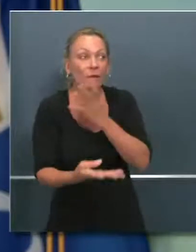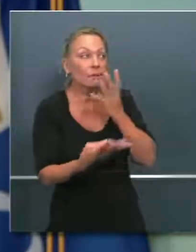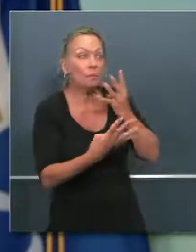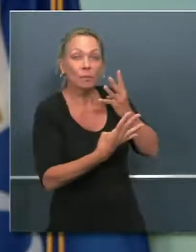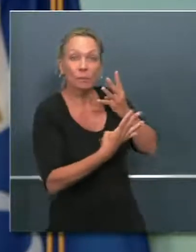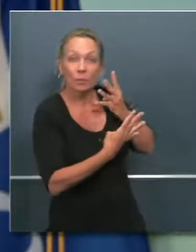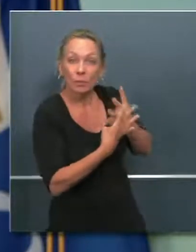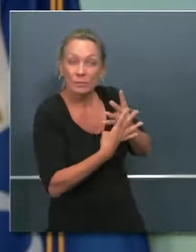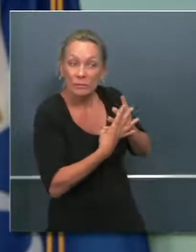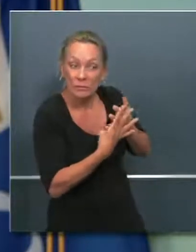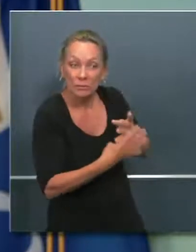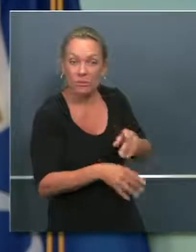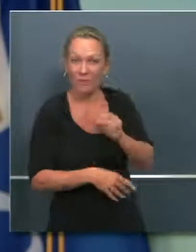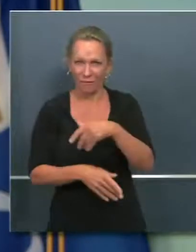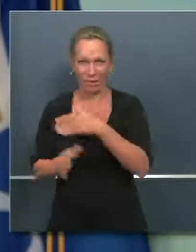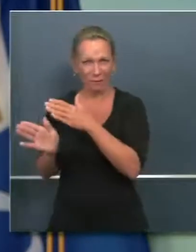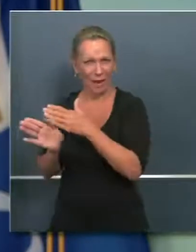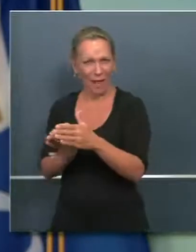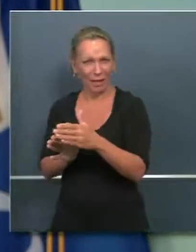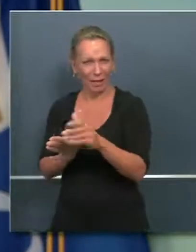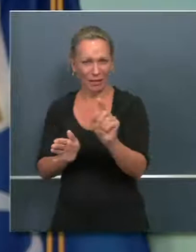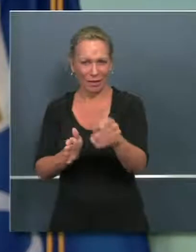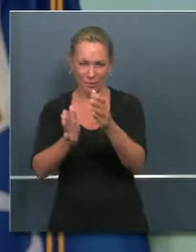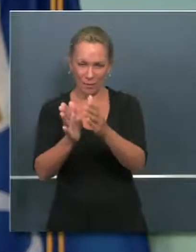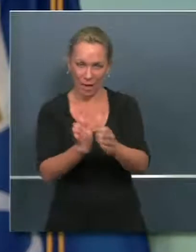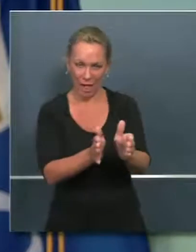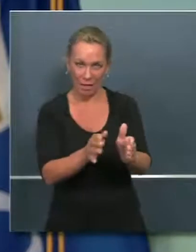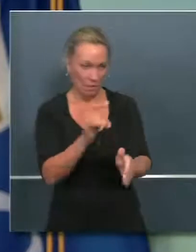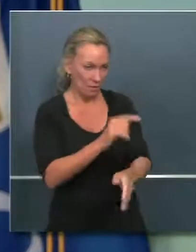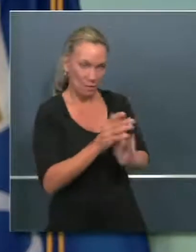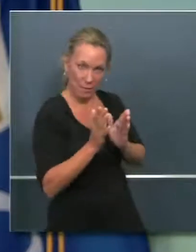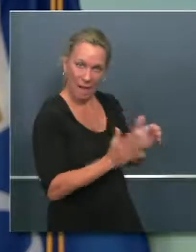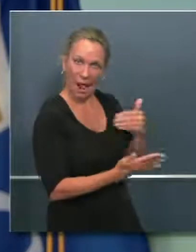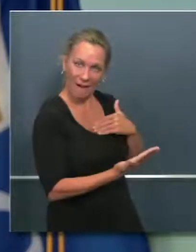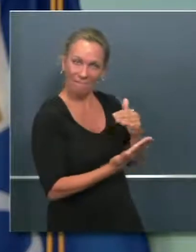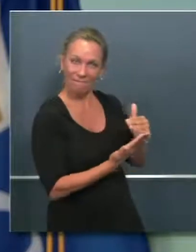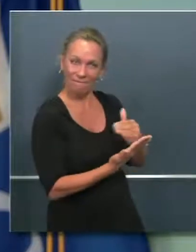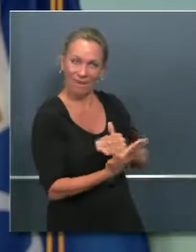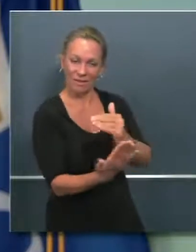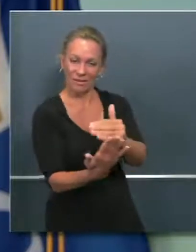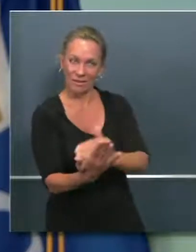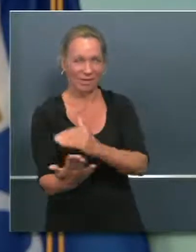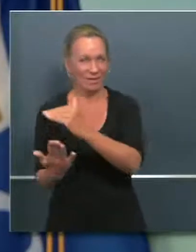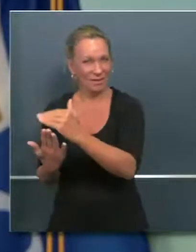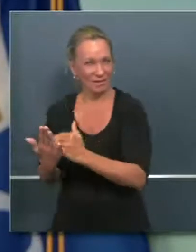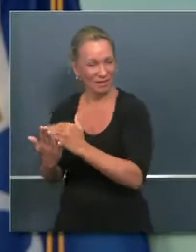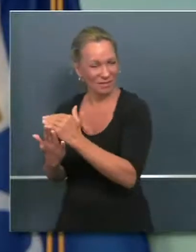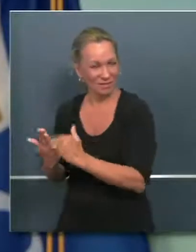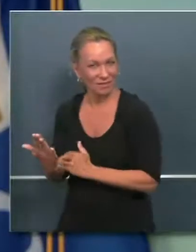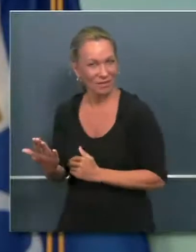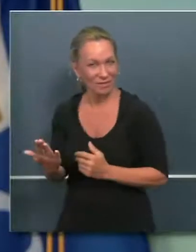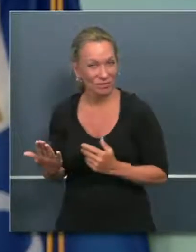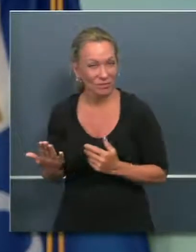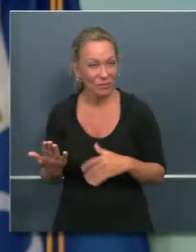reopen the economy here in the state of california we talked in terms of four phases we have been